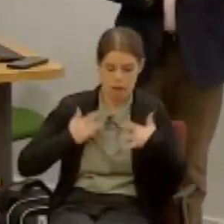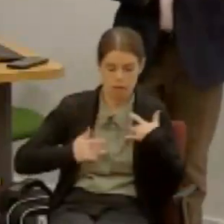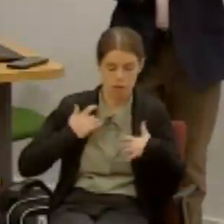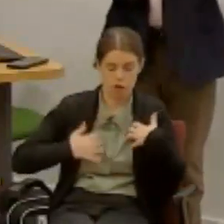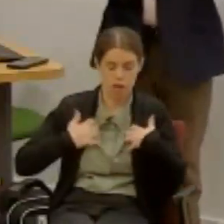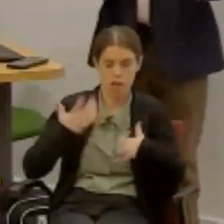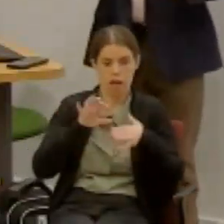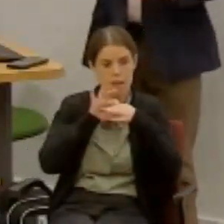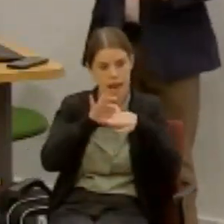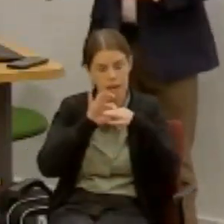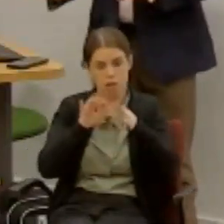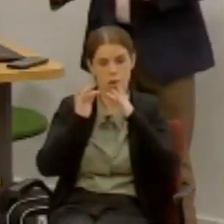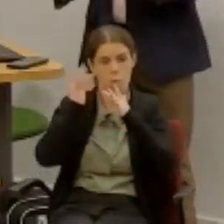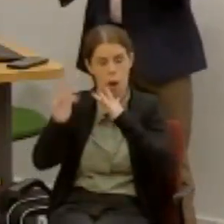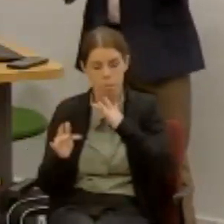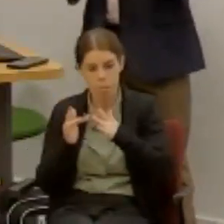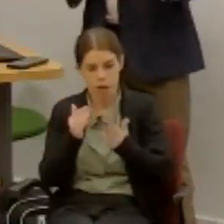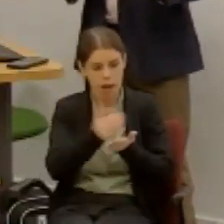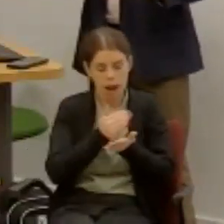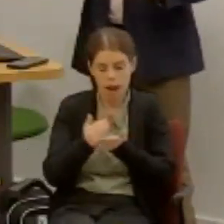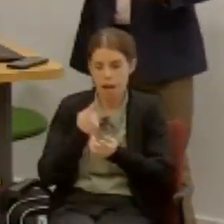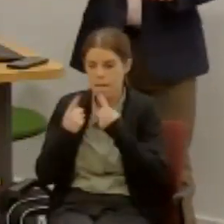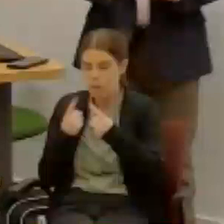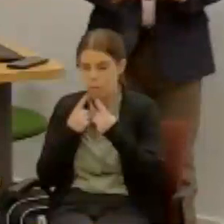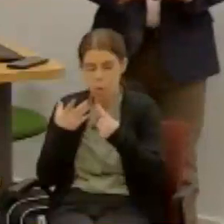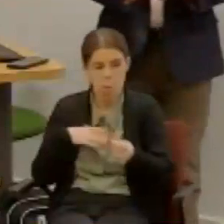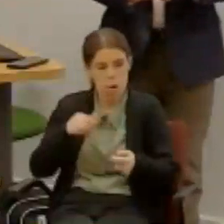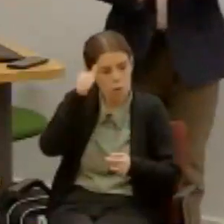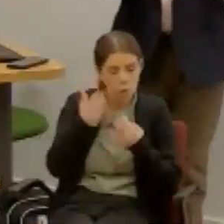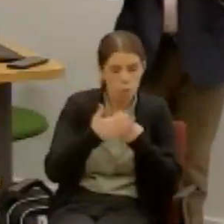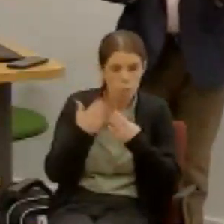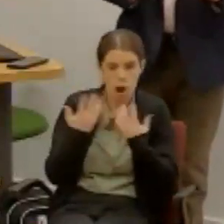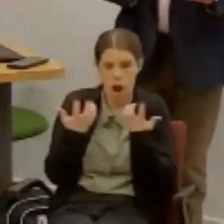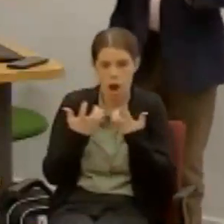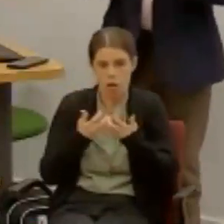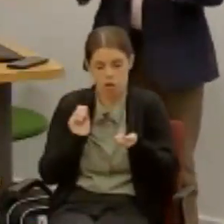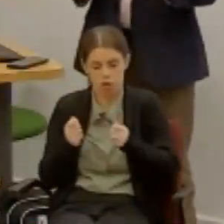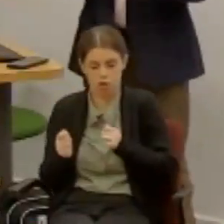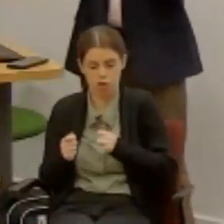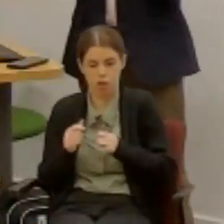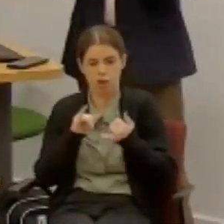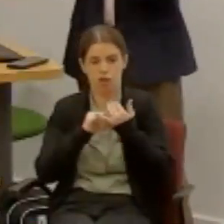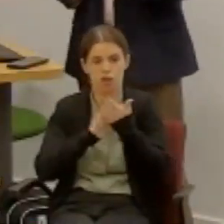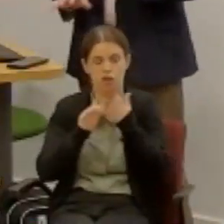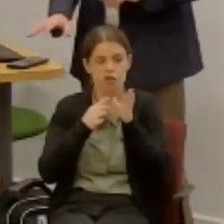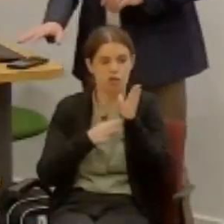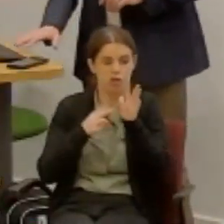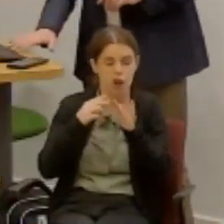engaging website and gather information want to know more and want to know how to change their ways same Shane William different population and different ways.